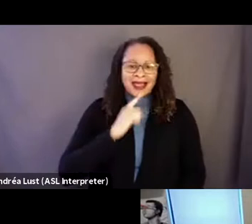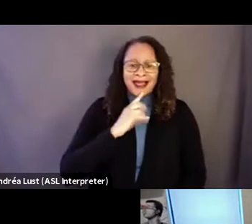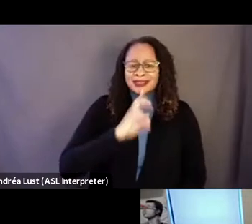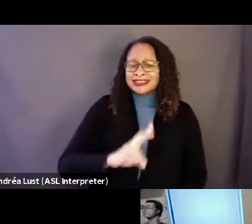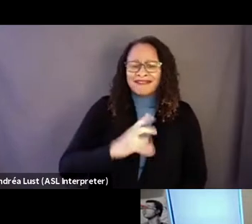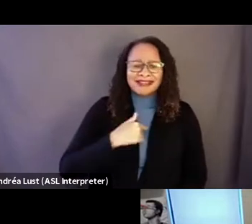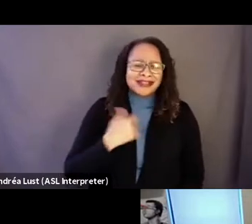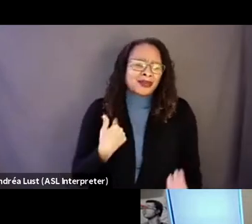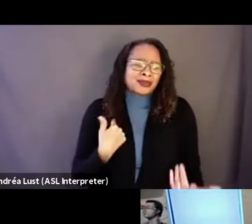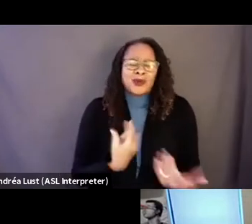I just always loved children.